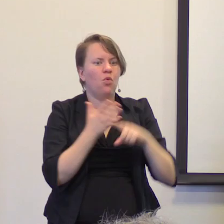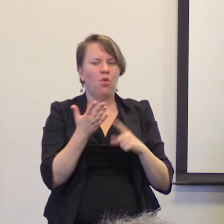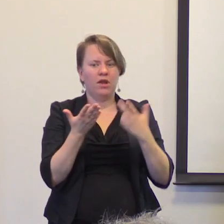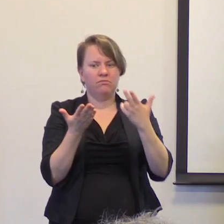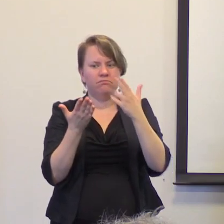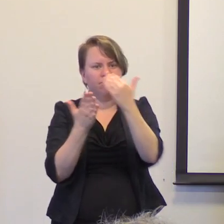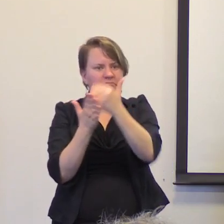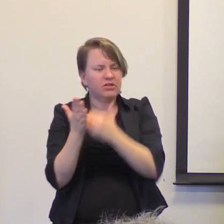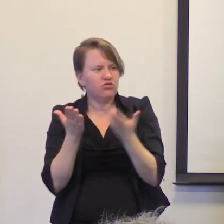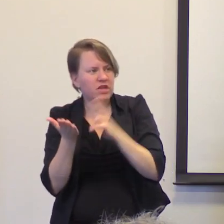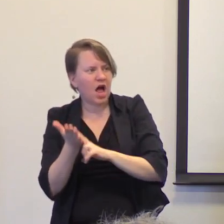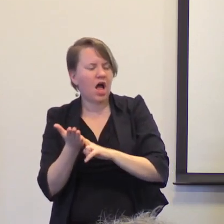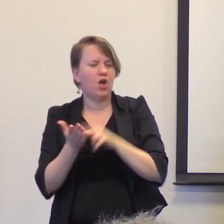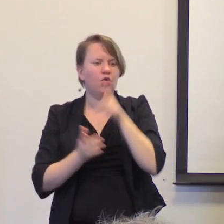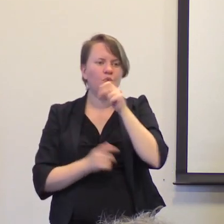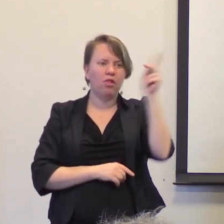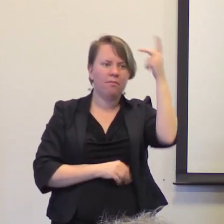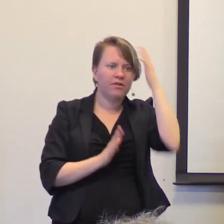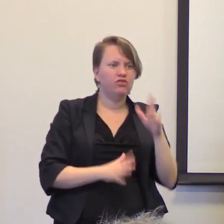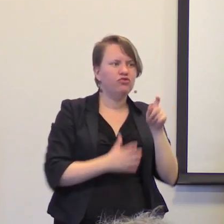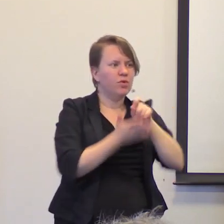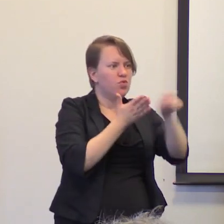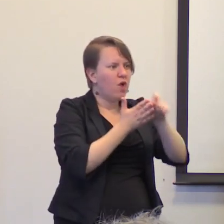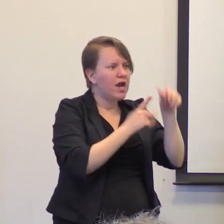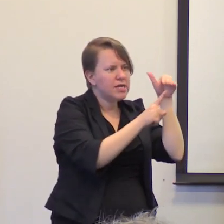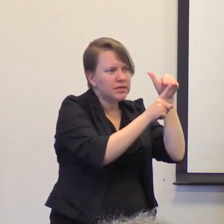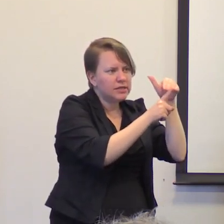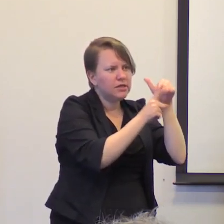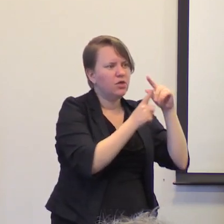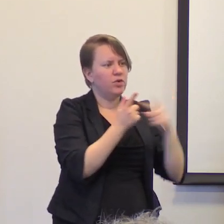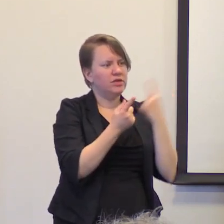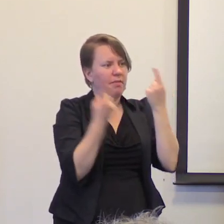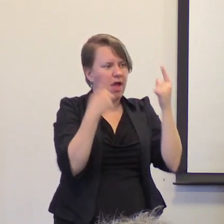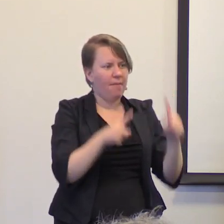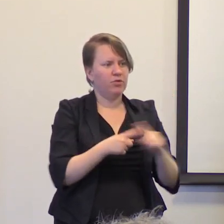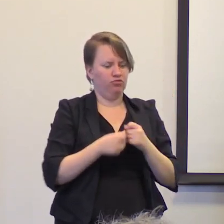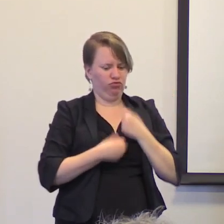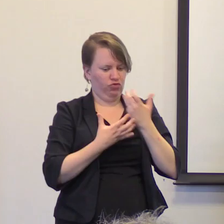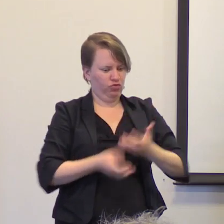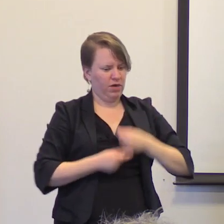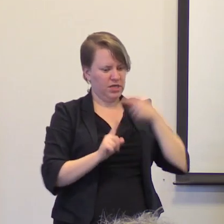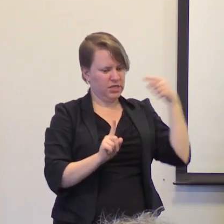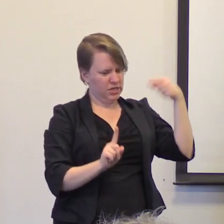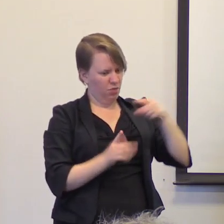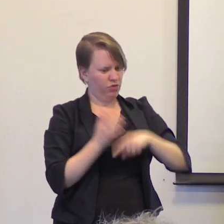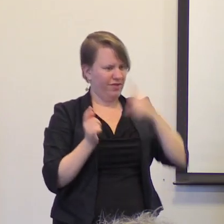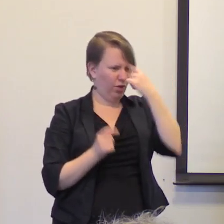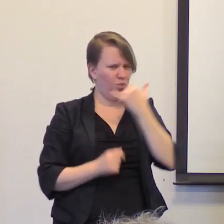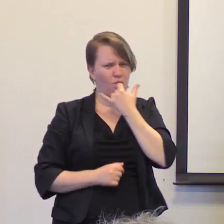Who are the politicians who you should be writing to when something happens to express your point of view of what you think is wrong.